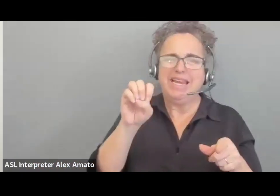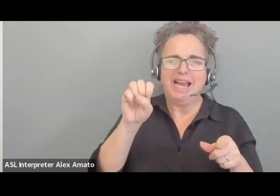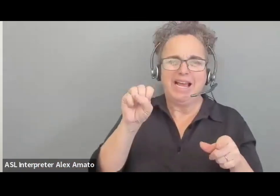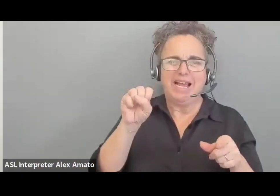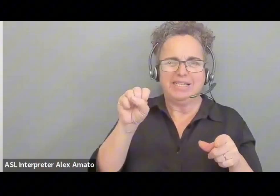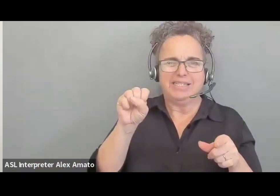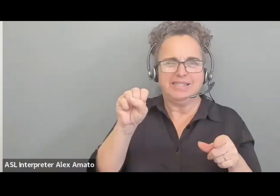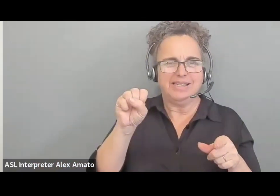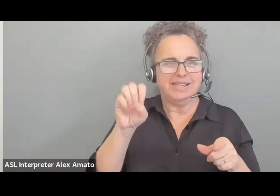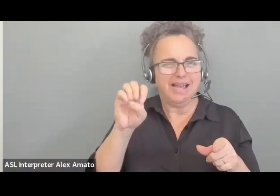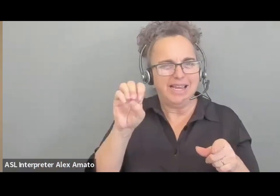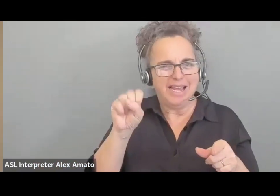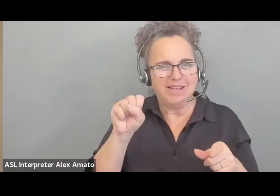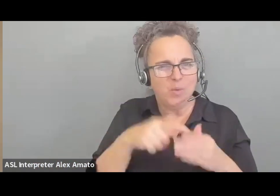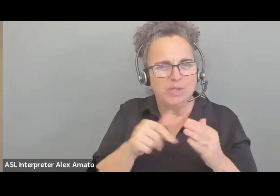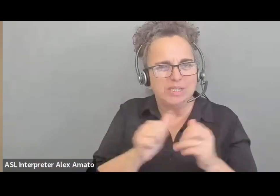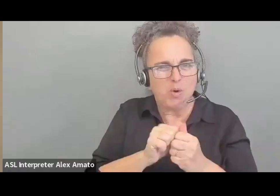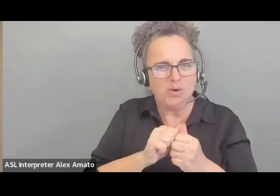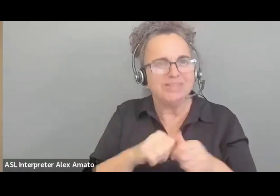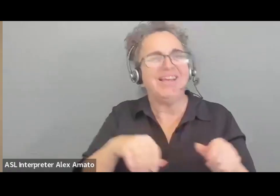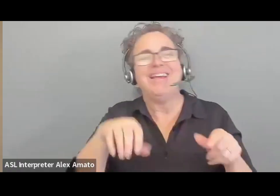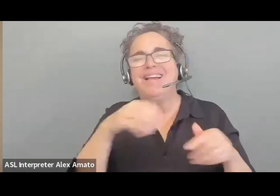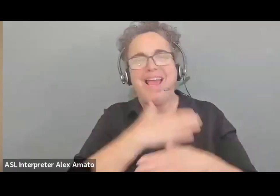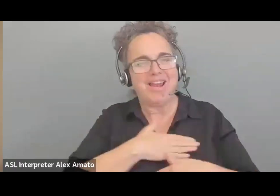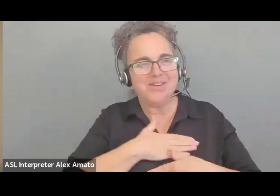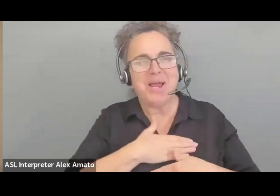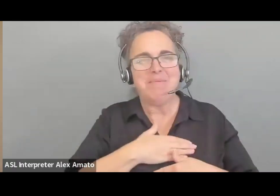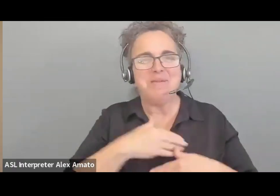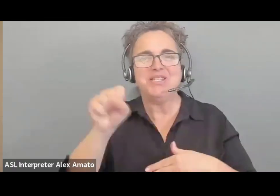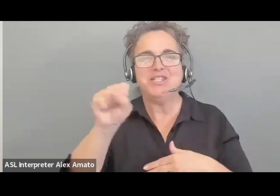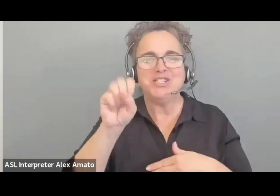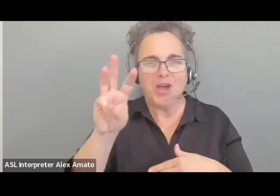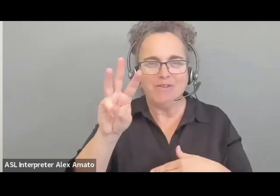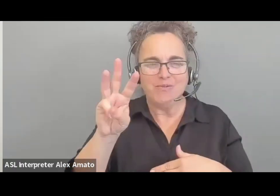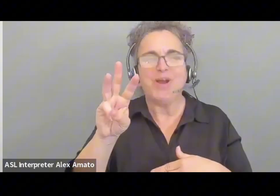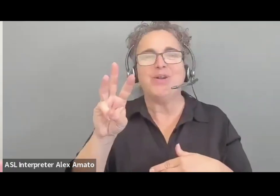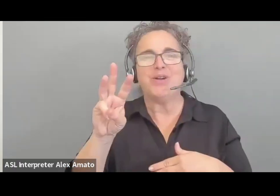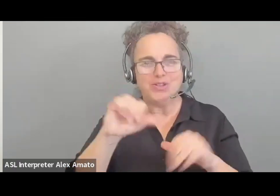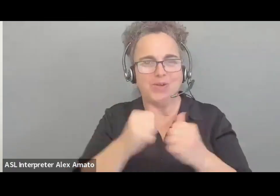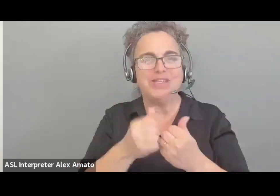What is the S in ESAE? Entertainment Software Association Entertainment Software Association has worked